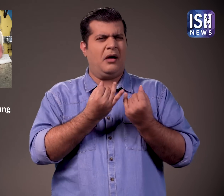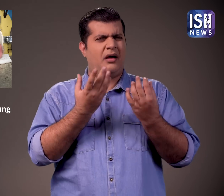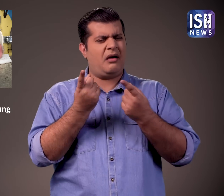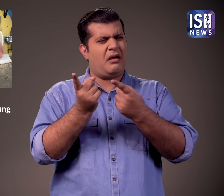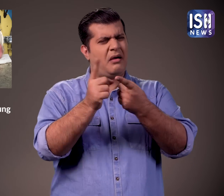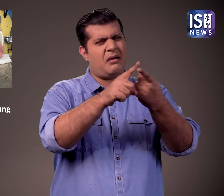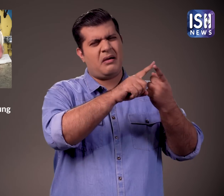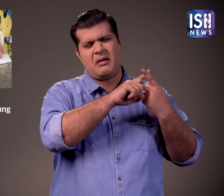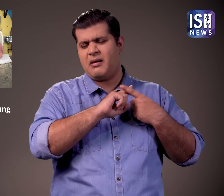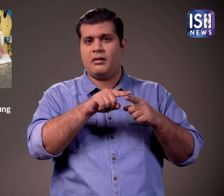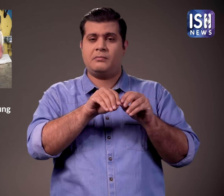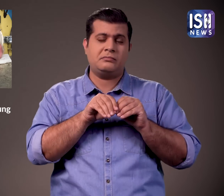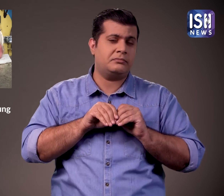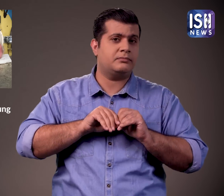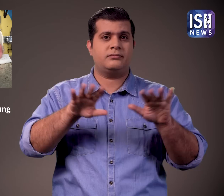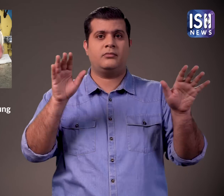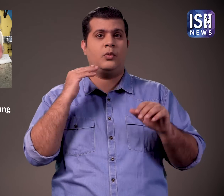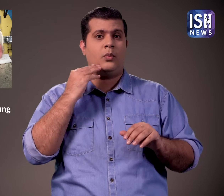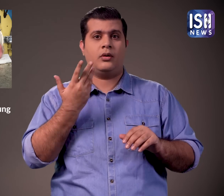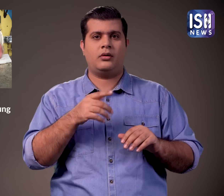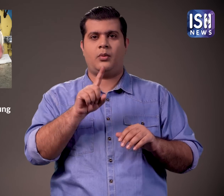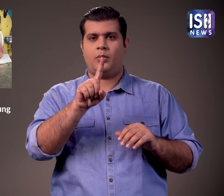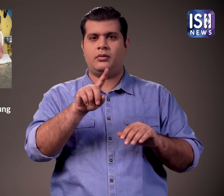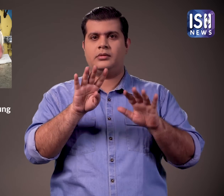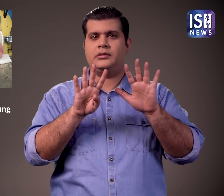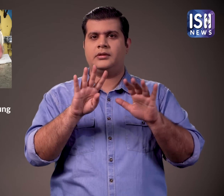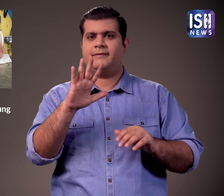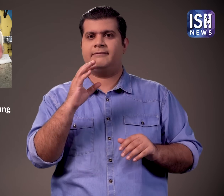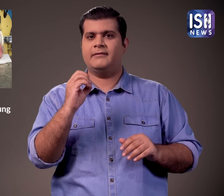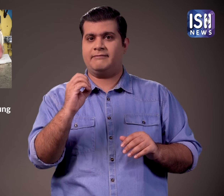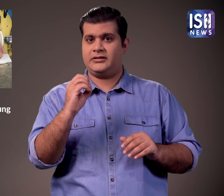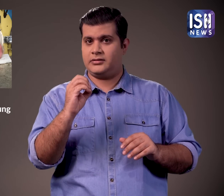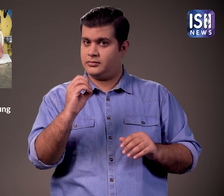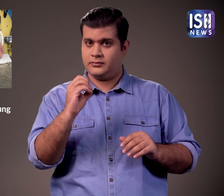It spread massively in 1950s.